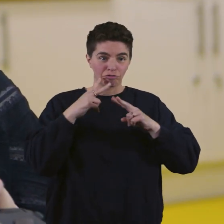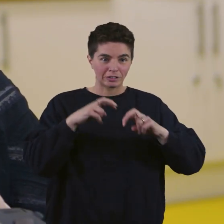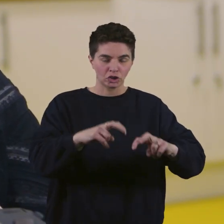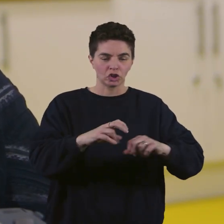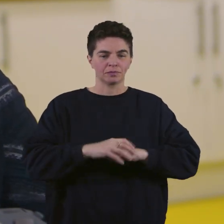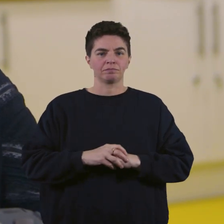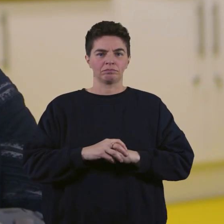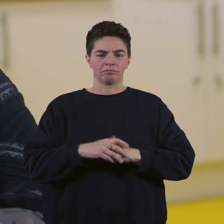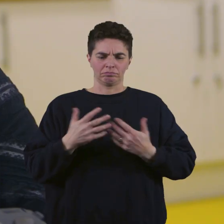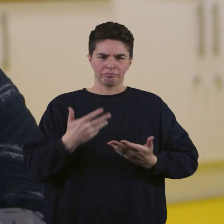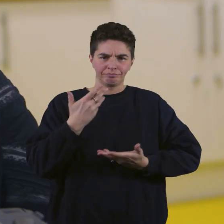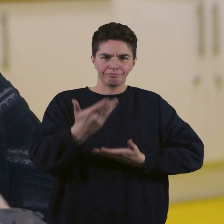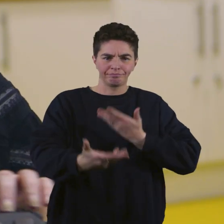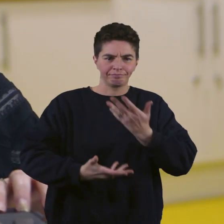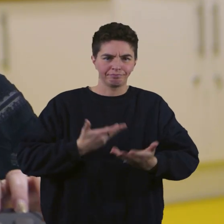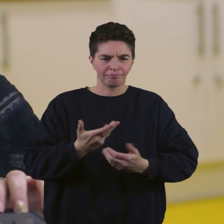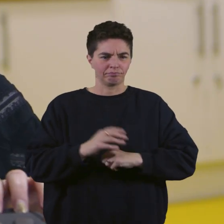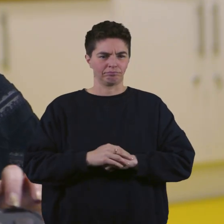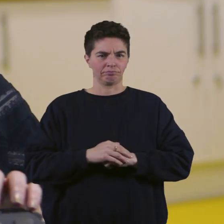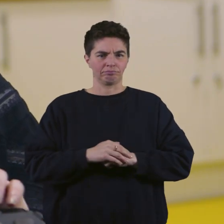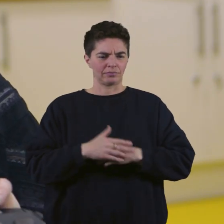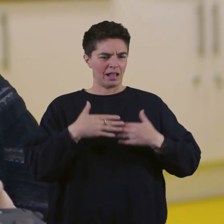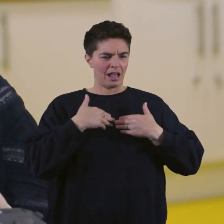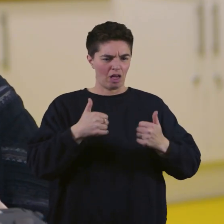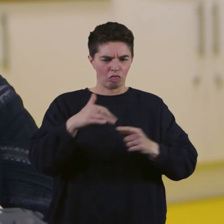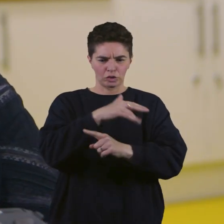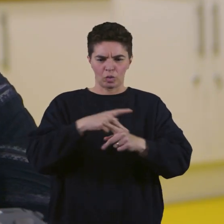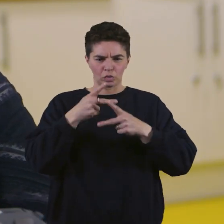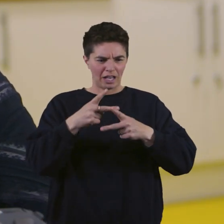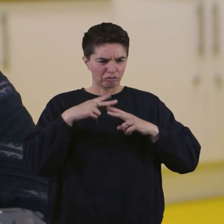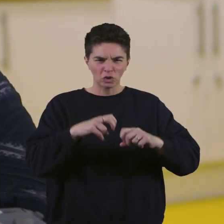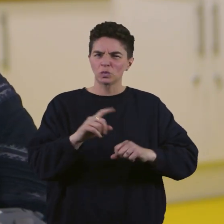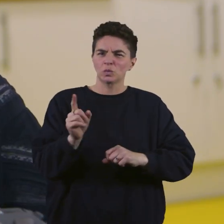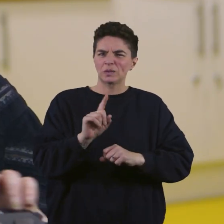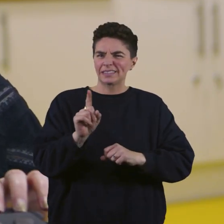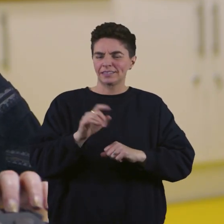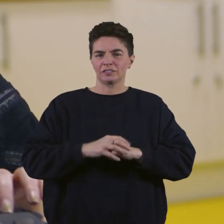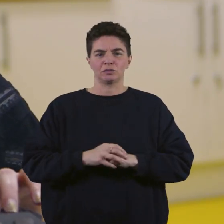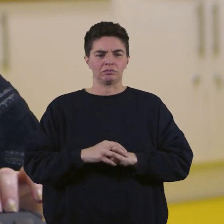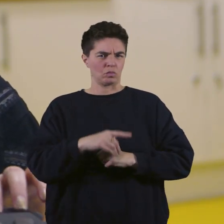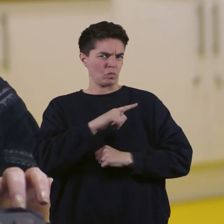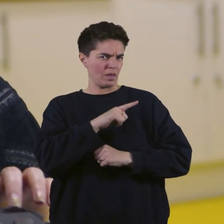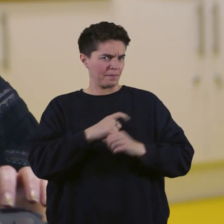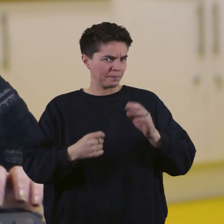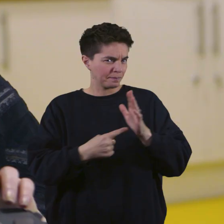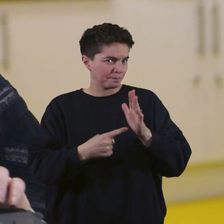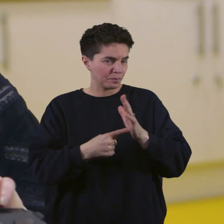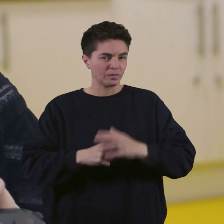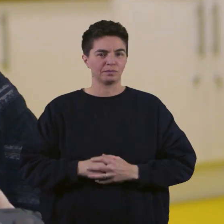The video talks about what health and social care research is and why does it matter.